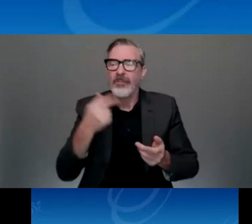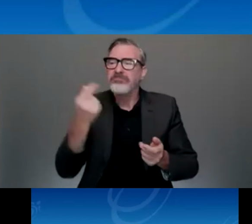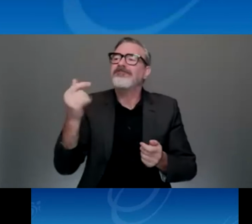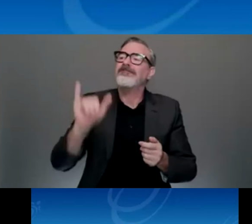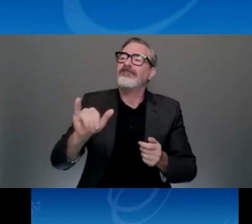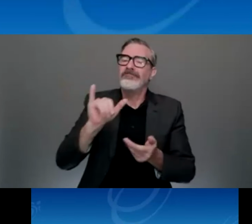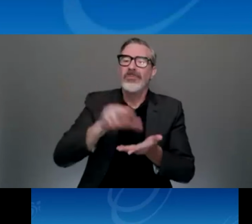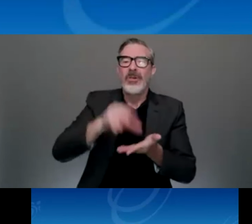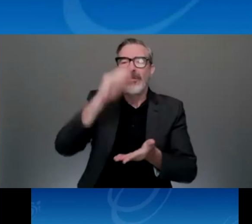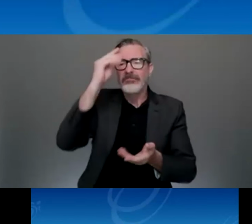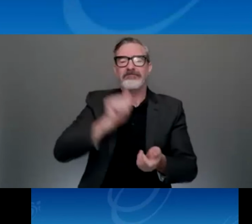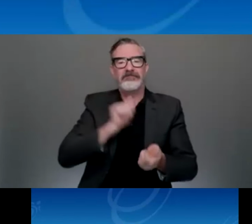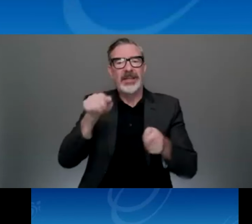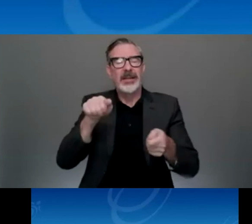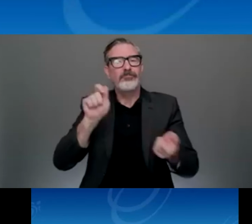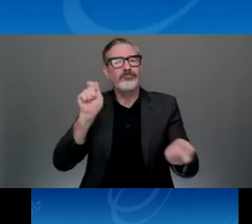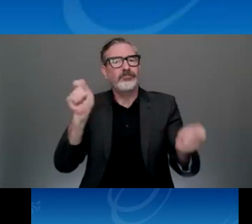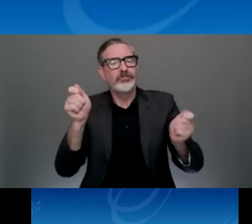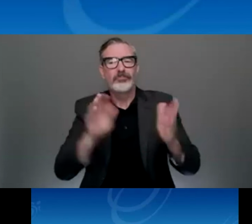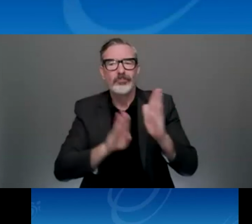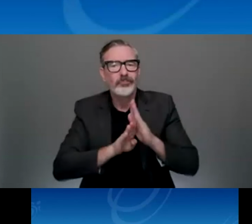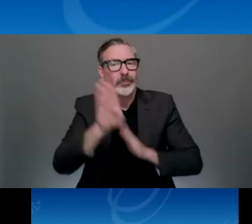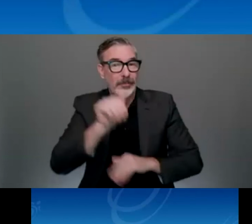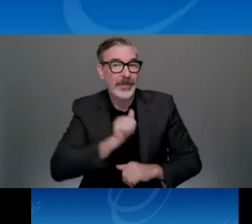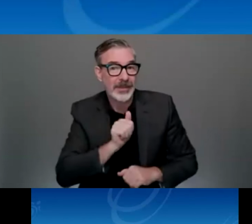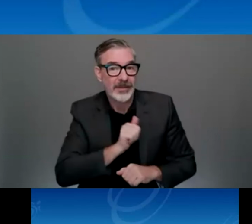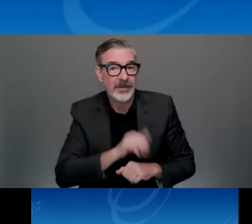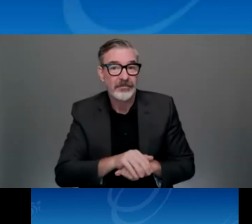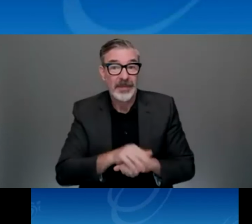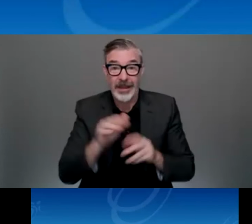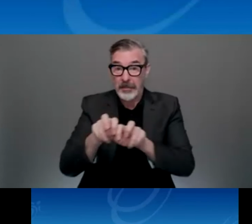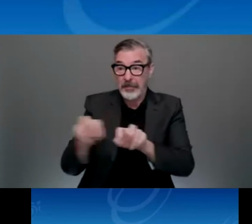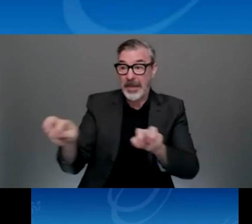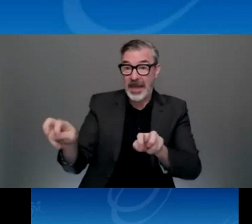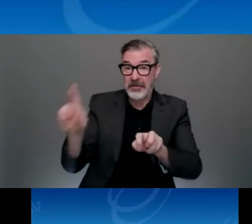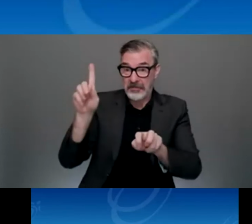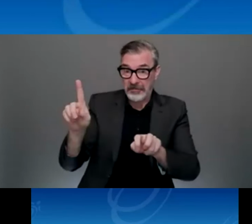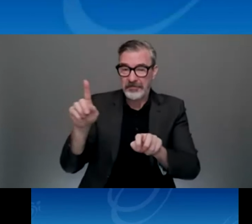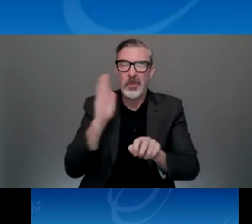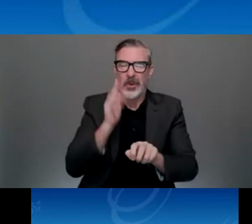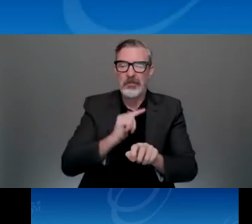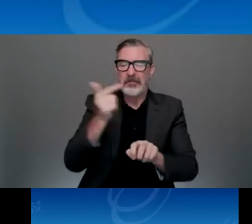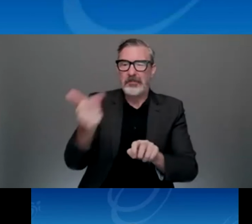And before I pass it over to the panelists, I'd like to let you know about a few logistics to ensure smooth communication.